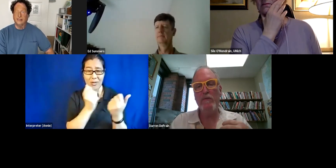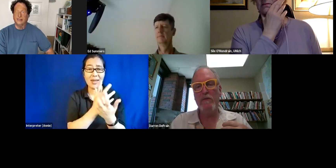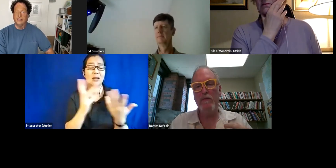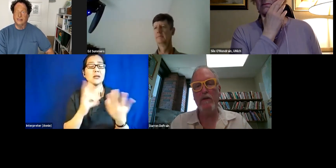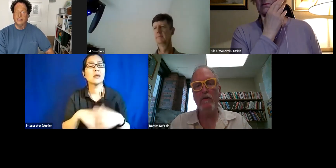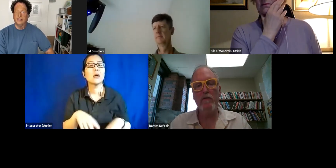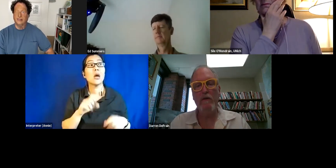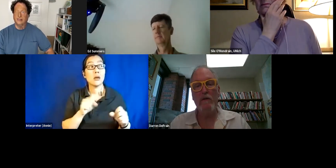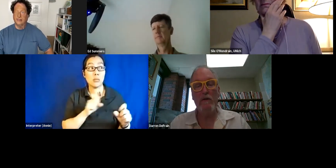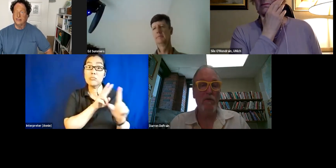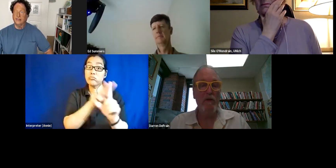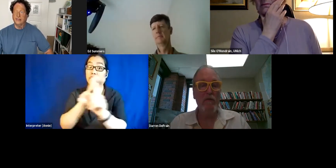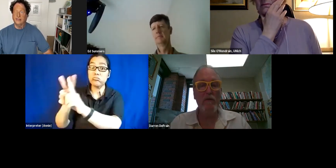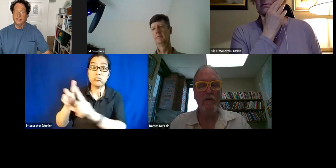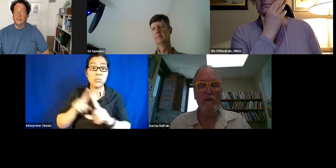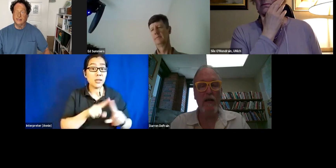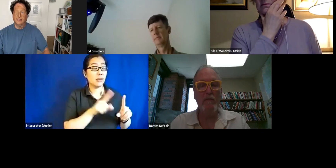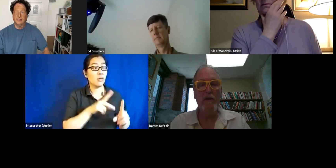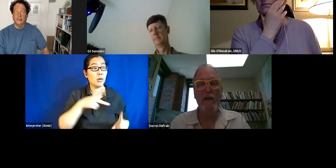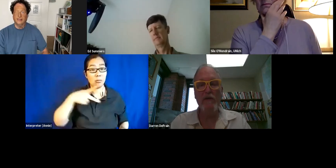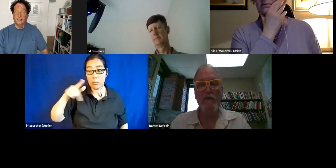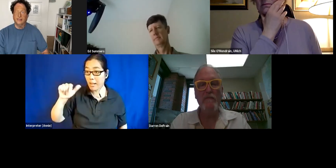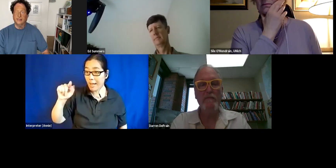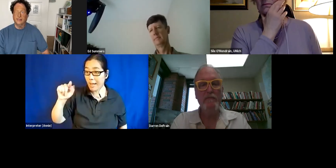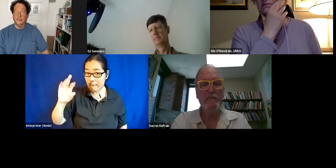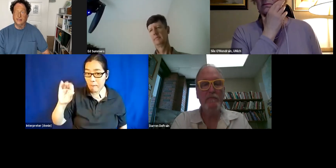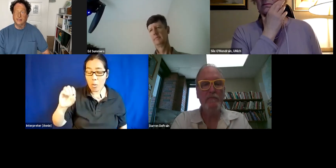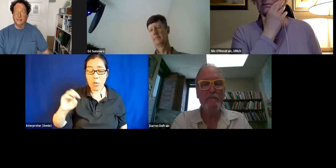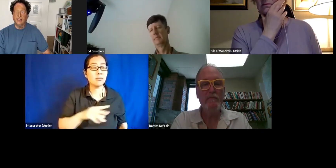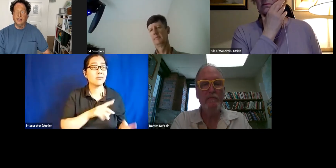and with number of different applications. Joshua Miele: Yeah.